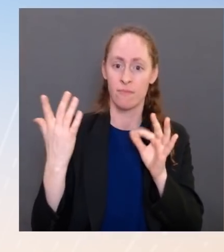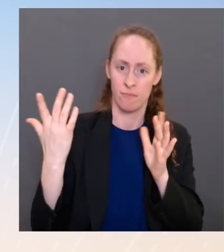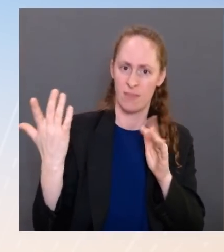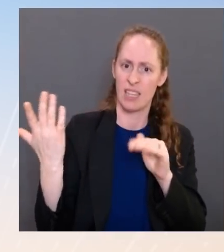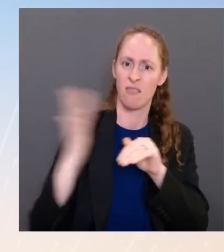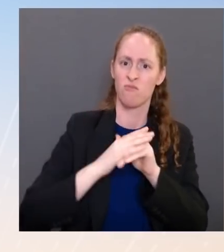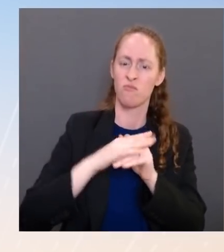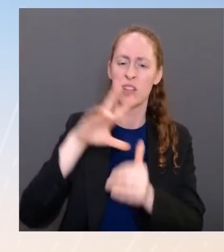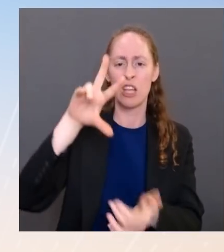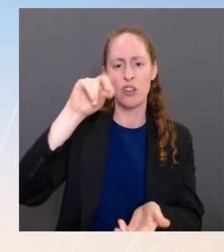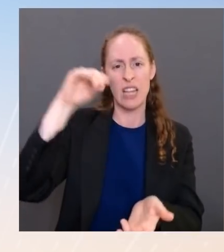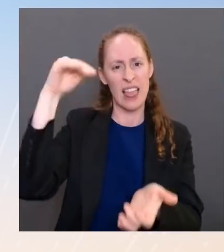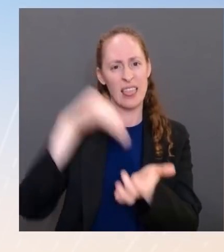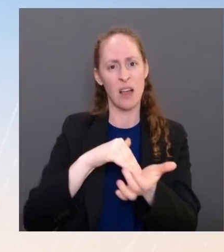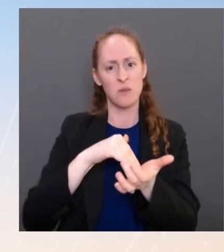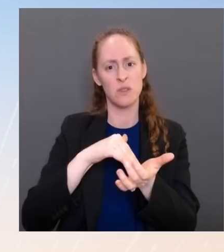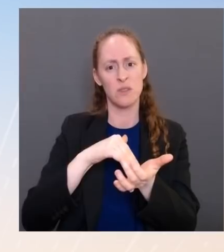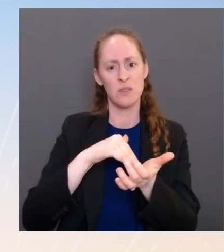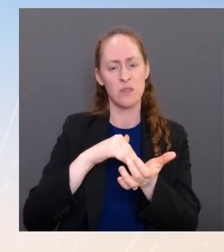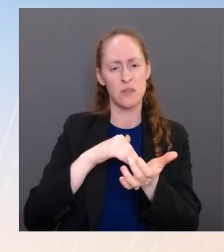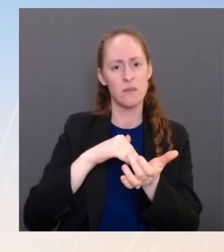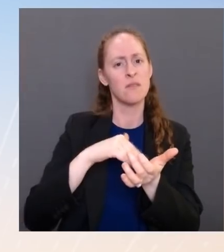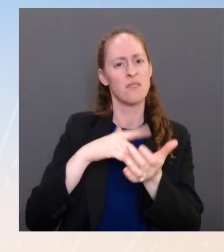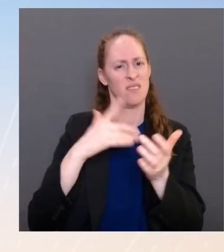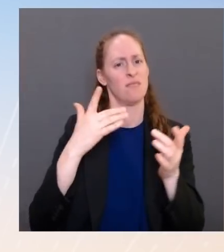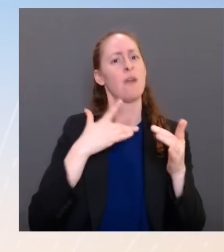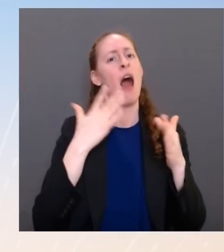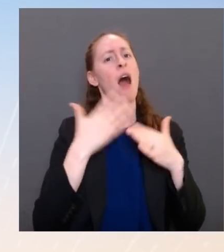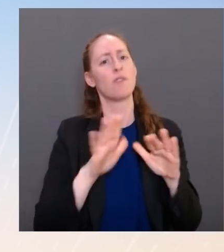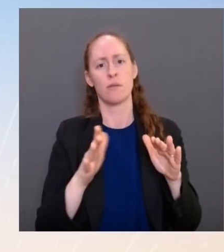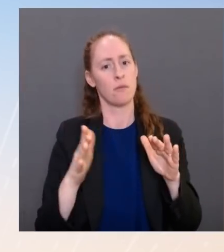As you know, the tariff on Canadian softwood is still over 11 percent.